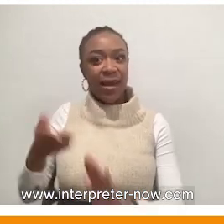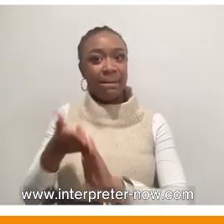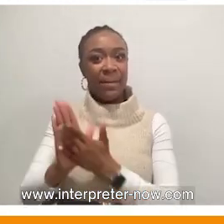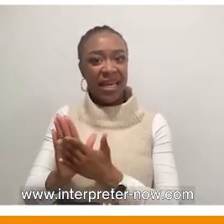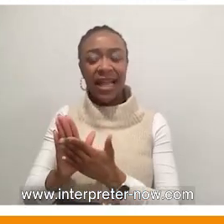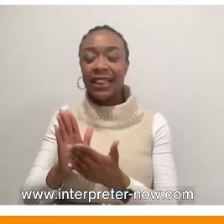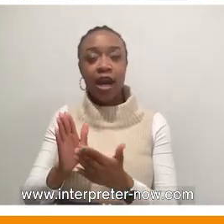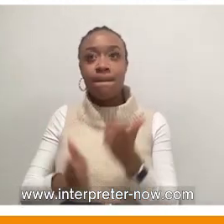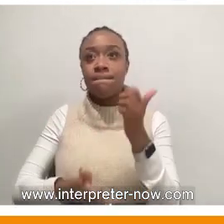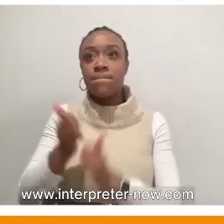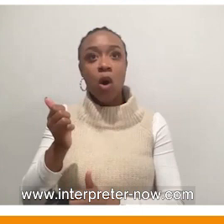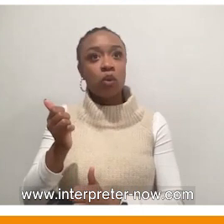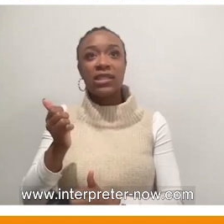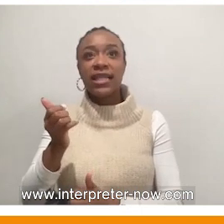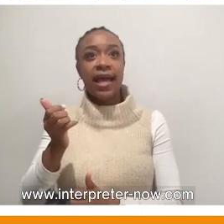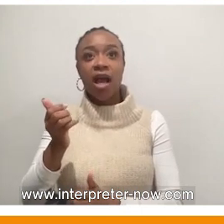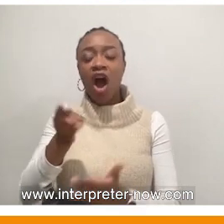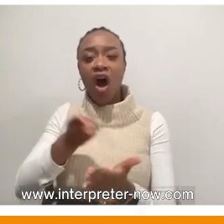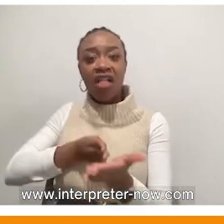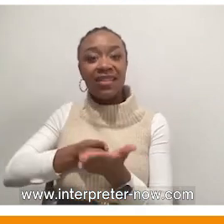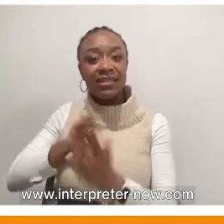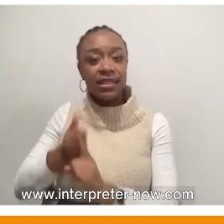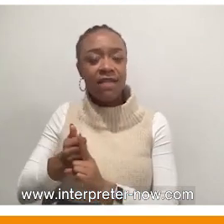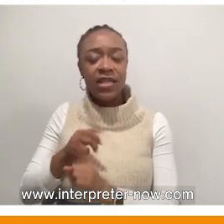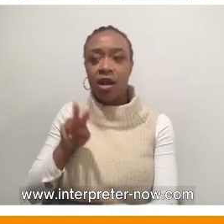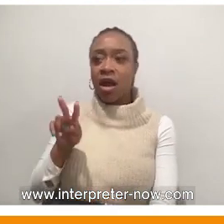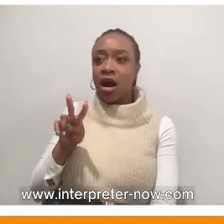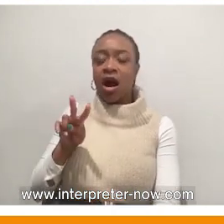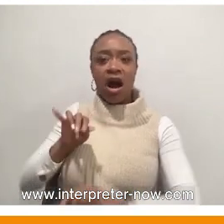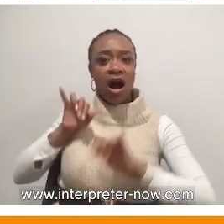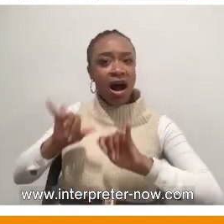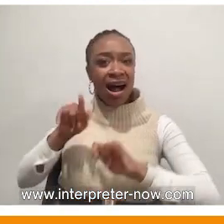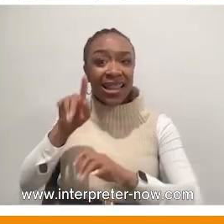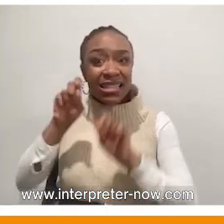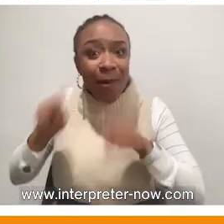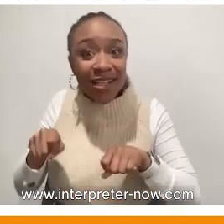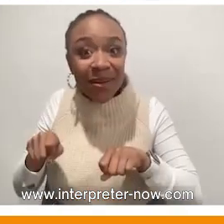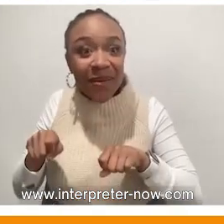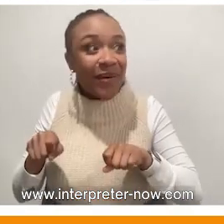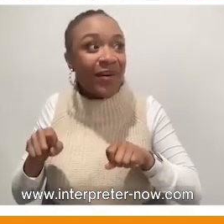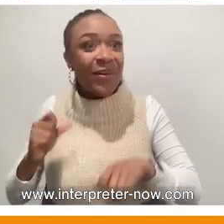self, to be like: "Oh, wait, that's possible?"